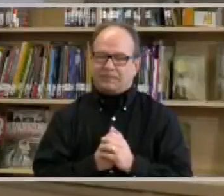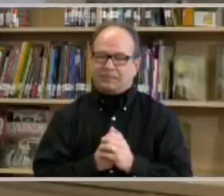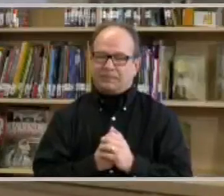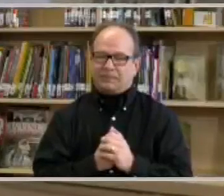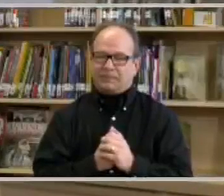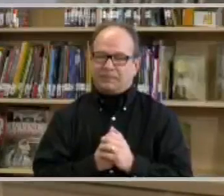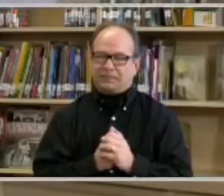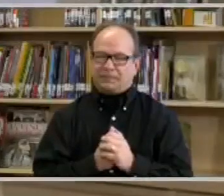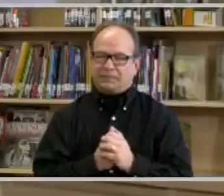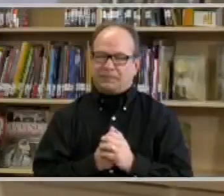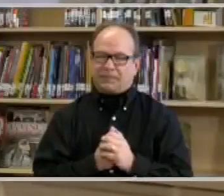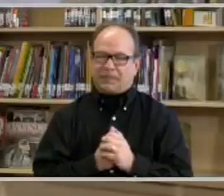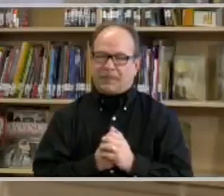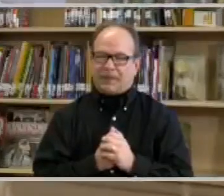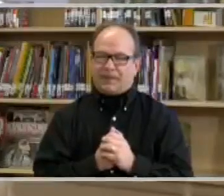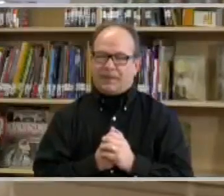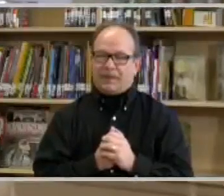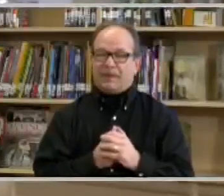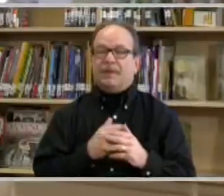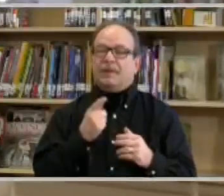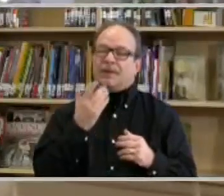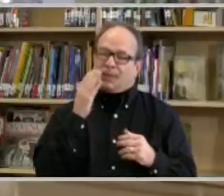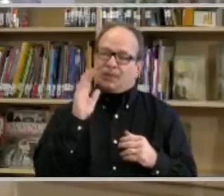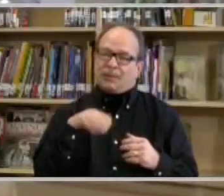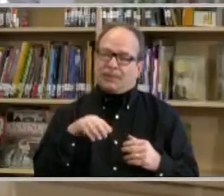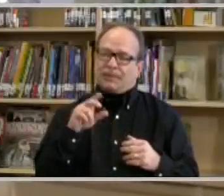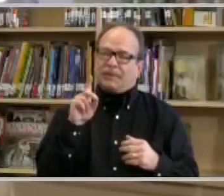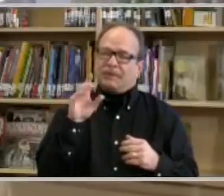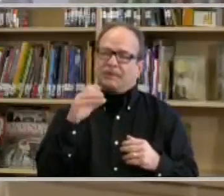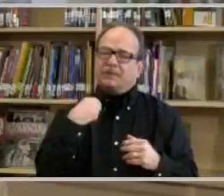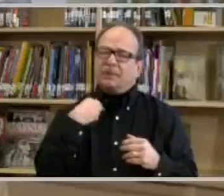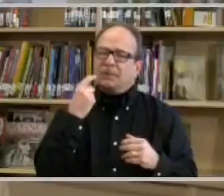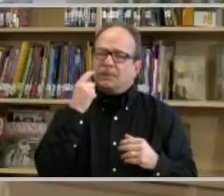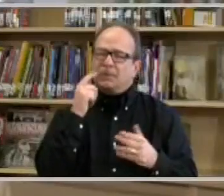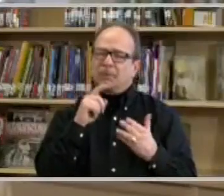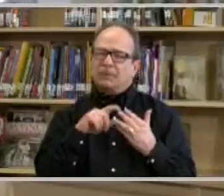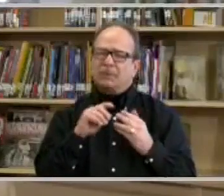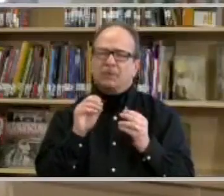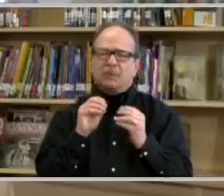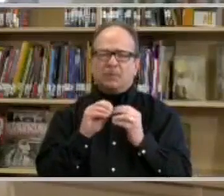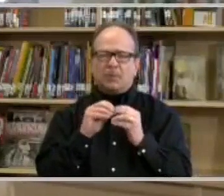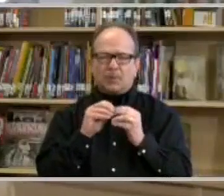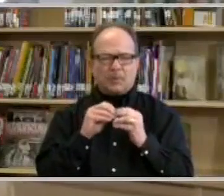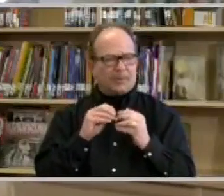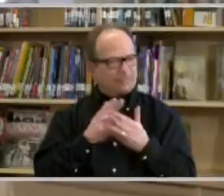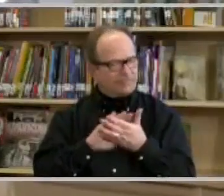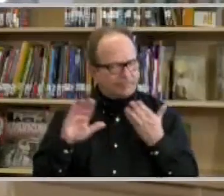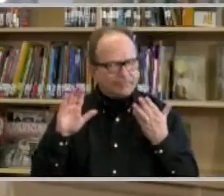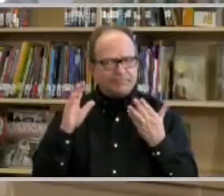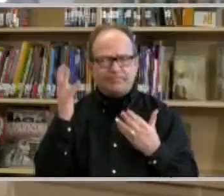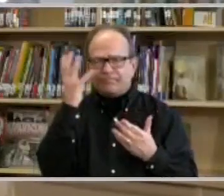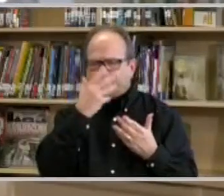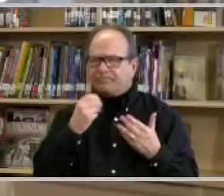OKAY. BUT WHAT I WAS JUST IDENTIFYING, I JUST KNOW IN THE AREA OF THE DISTRICT OF COLUMBIA WHAT I